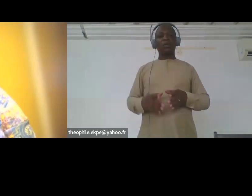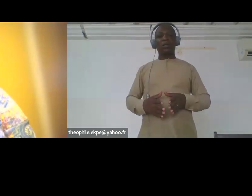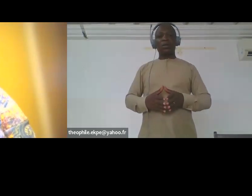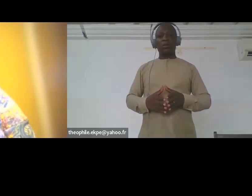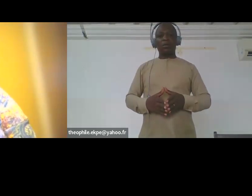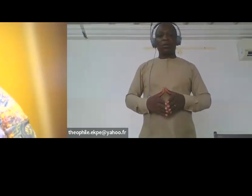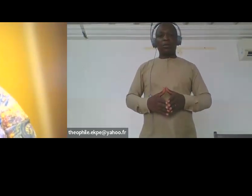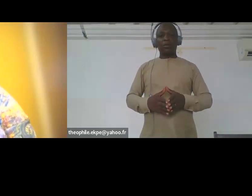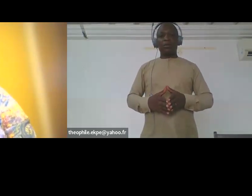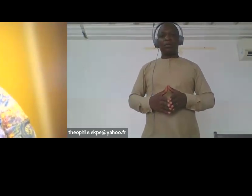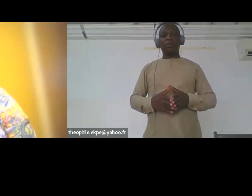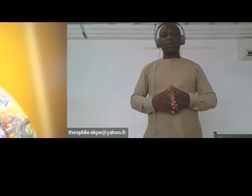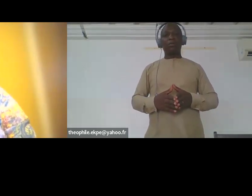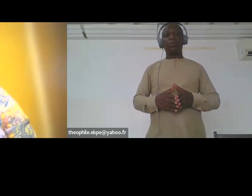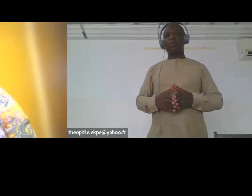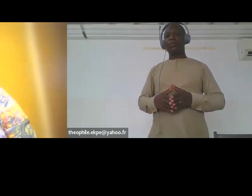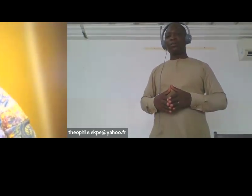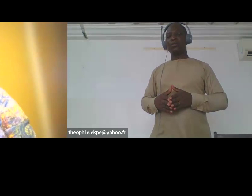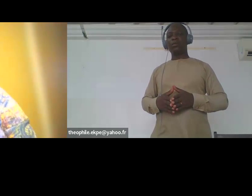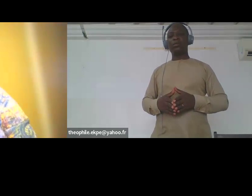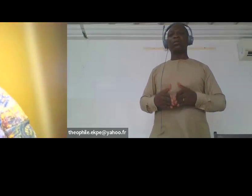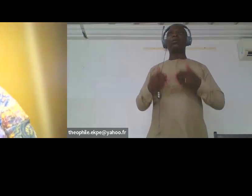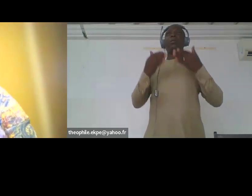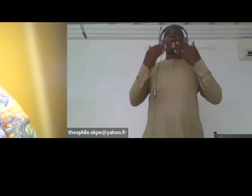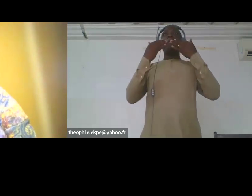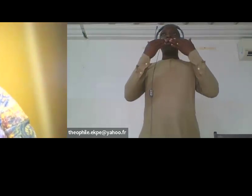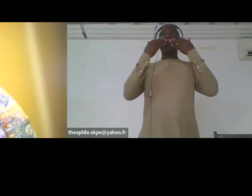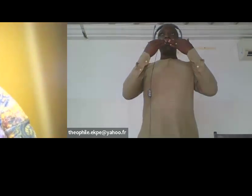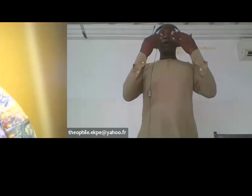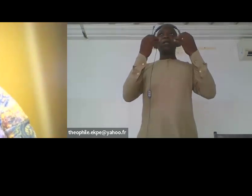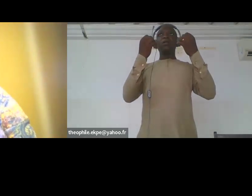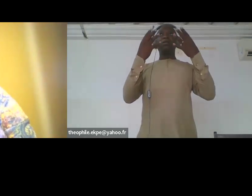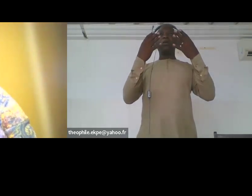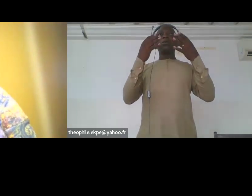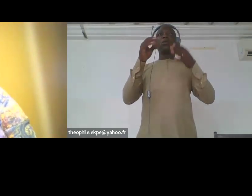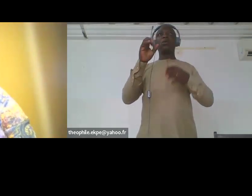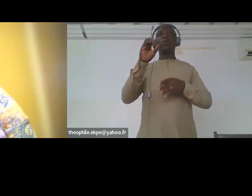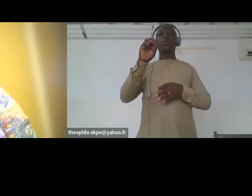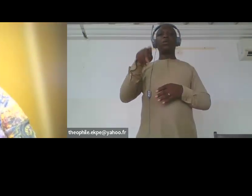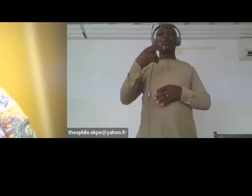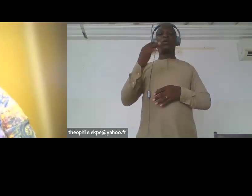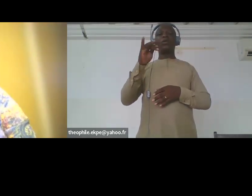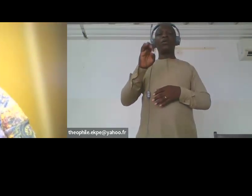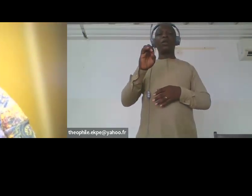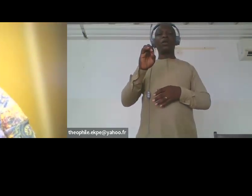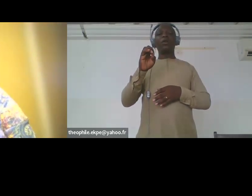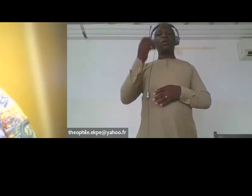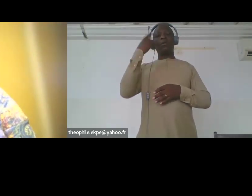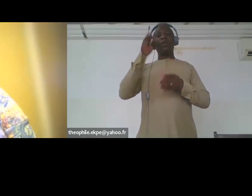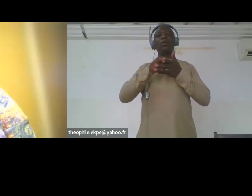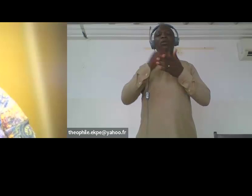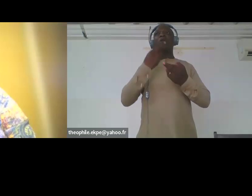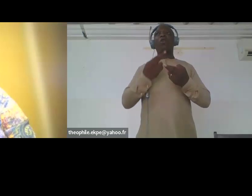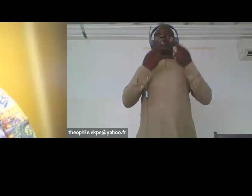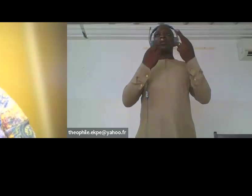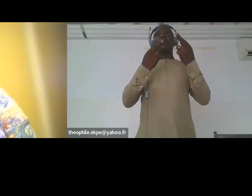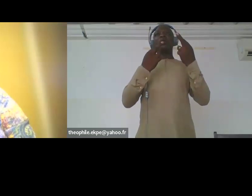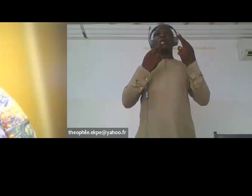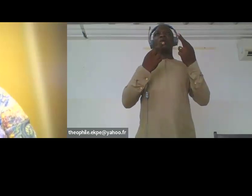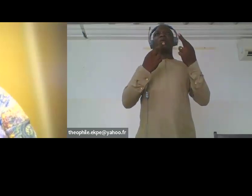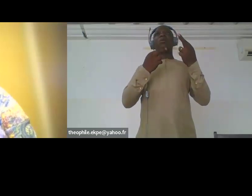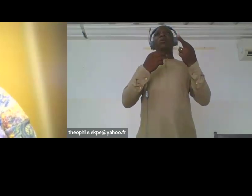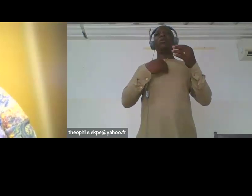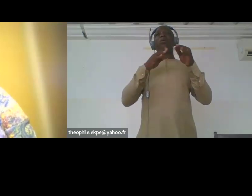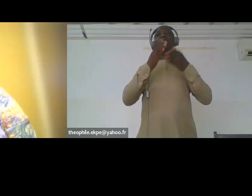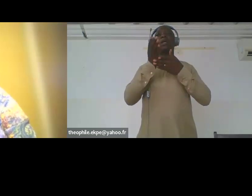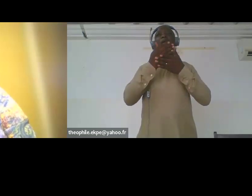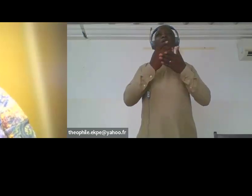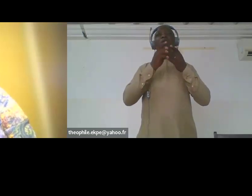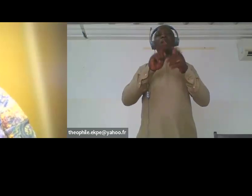Thank you so much Sophie, in terms of recommendations I have a few ones. The first one is the participation of women